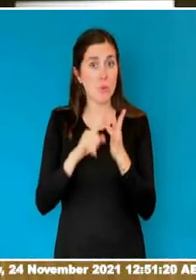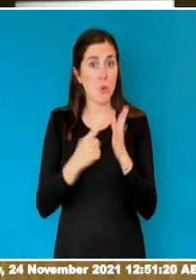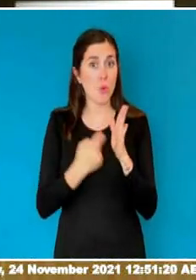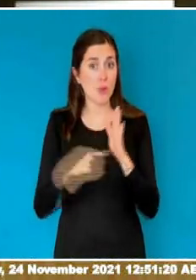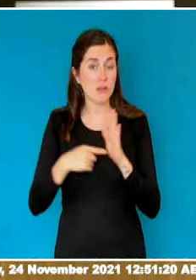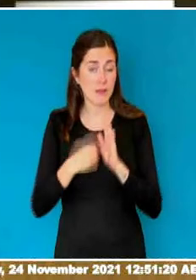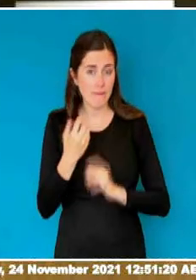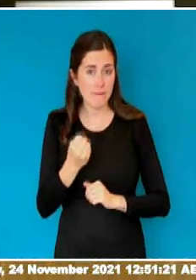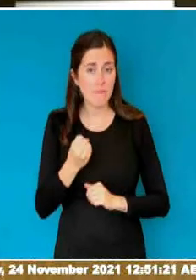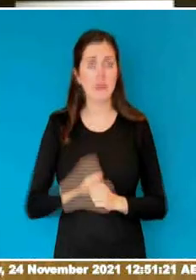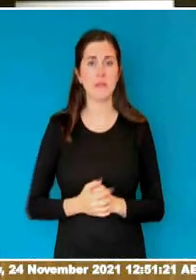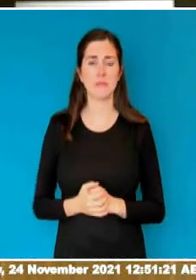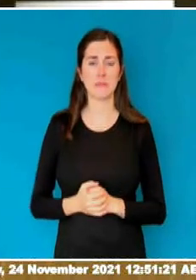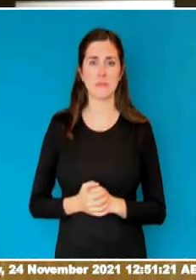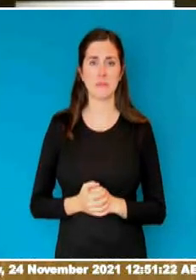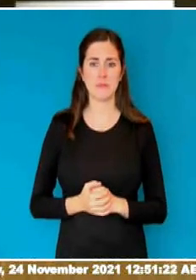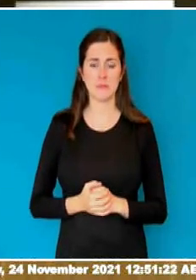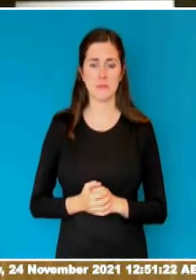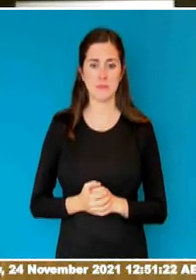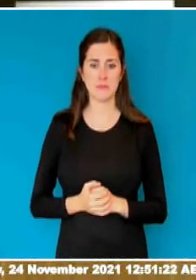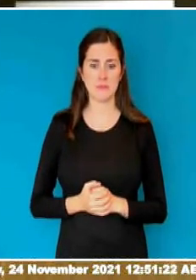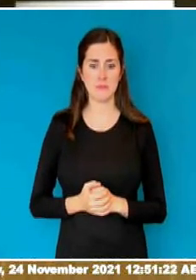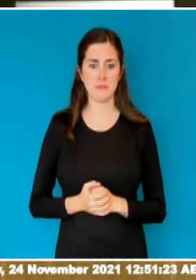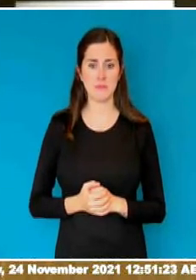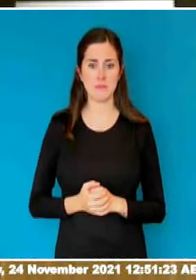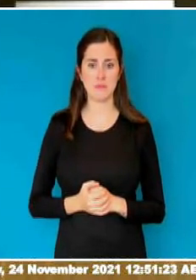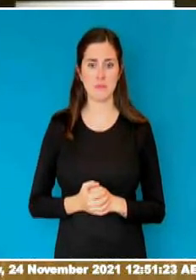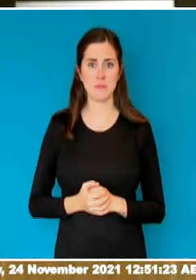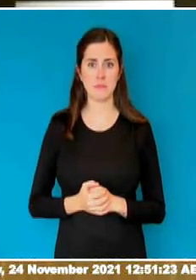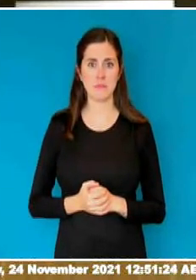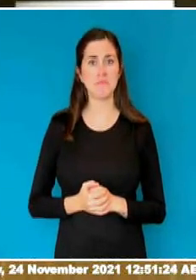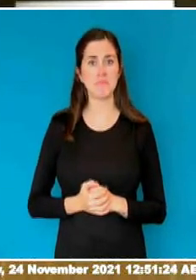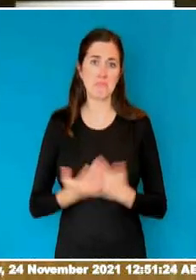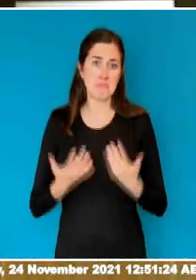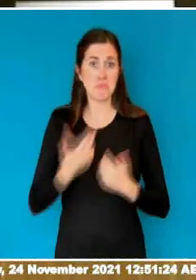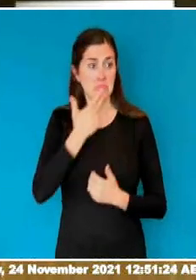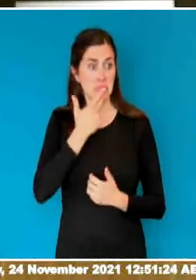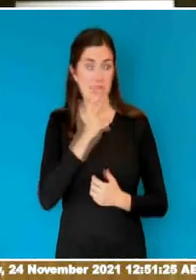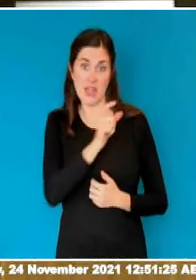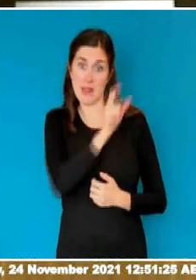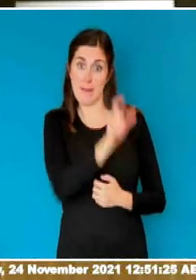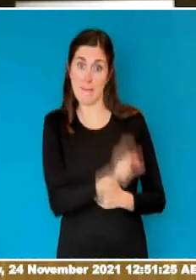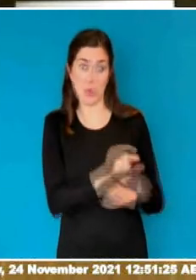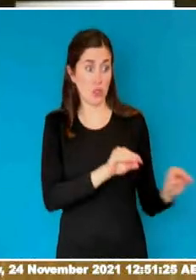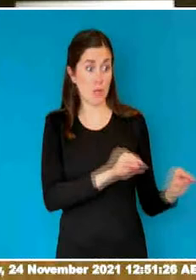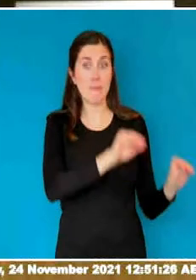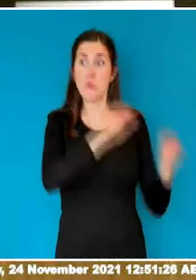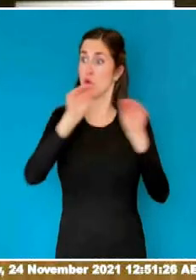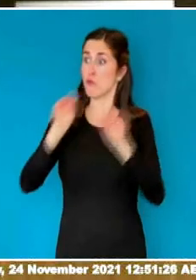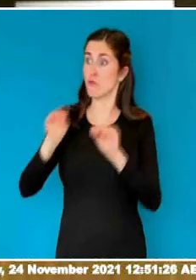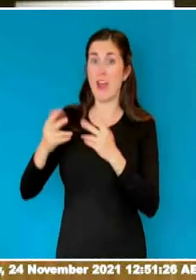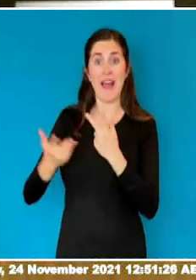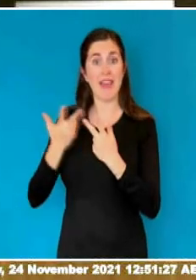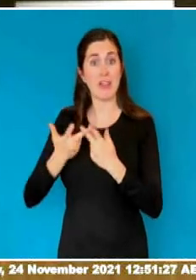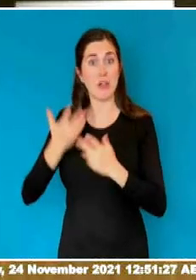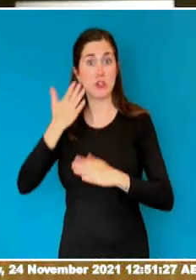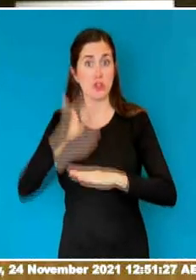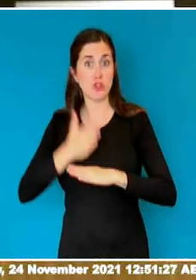It isn't just to assist the employee if they move throughout the organisation but obviously being a in a larger organisation where you have changes in managers come